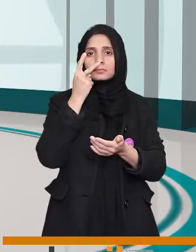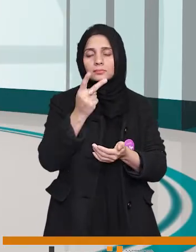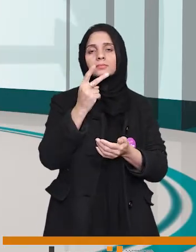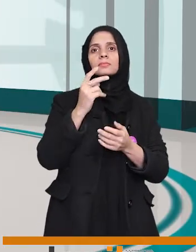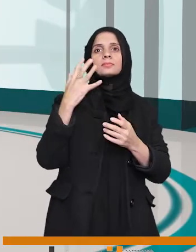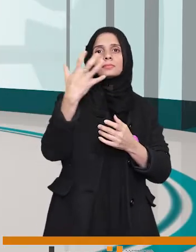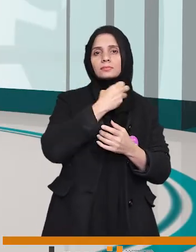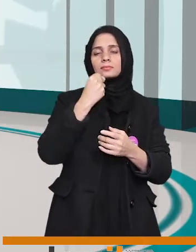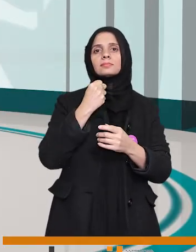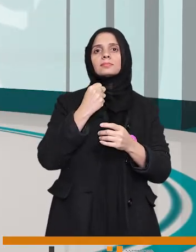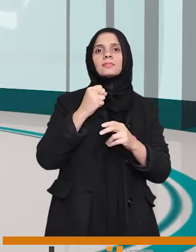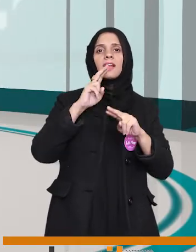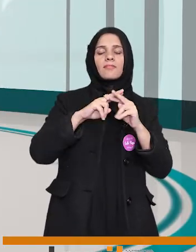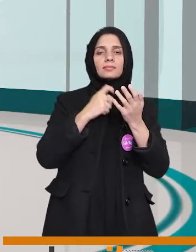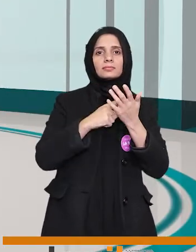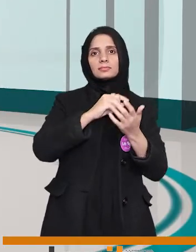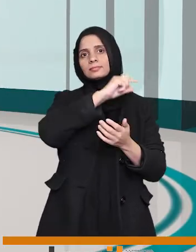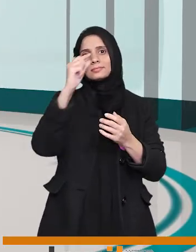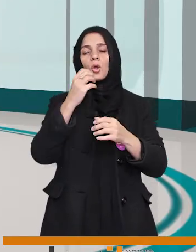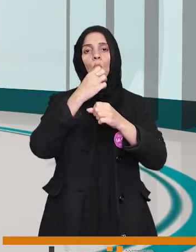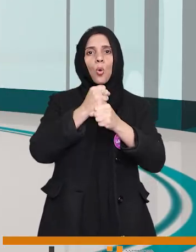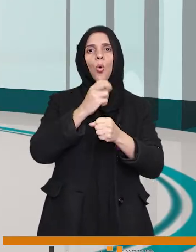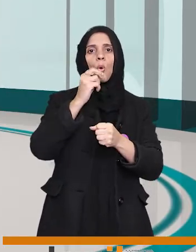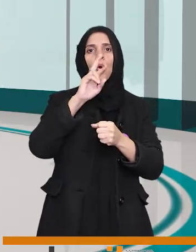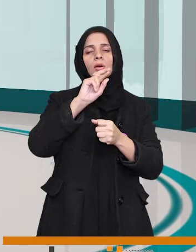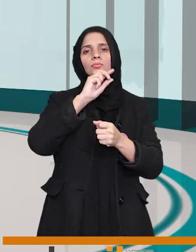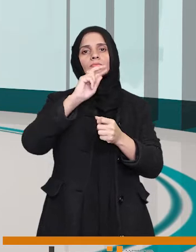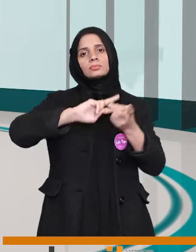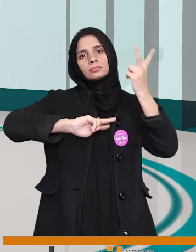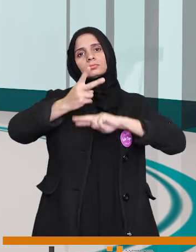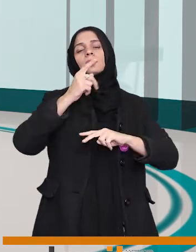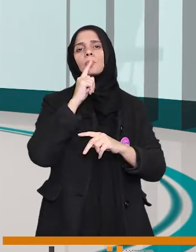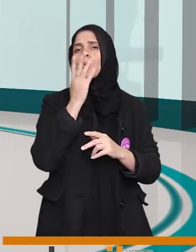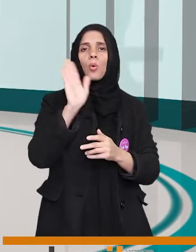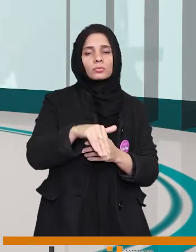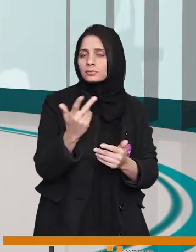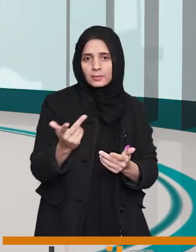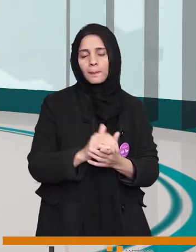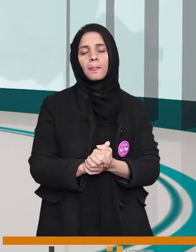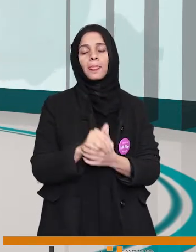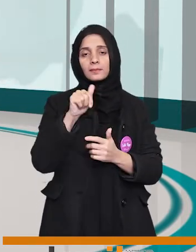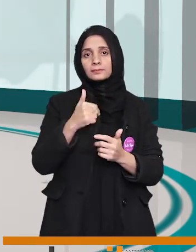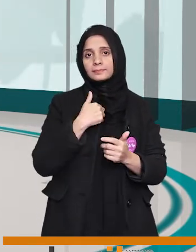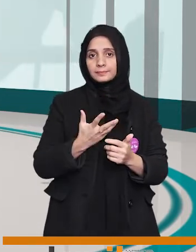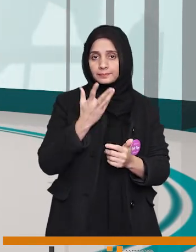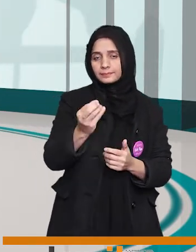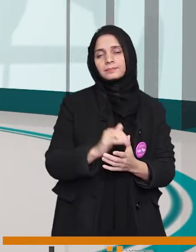I also switched instantly from Freelance to guru.com. There were some reasons that I will tell you.